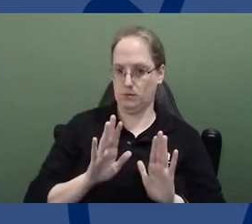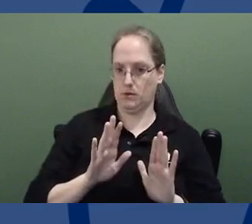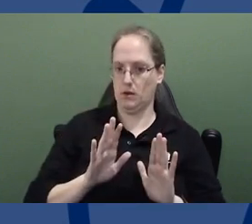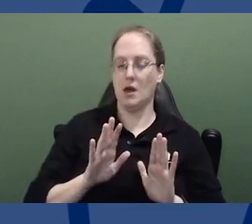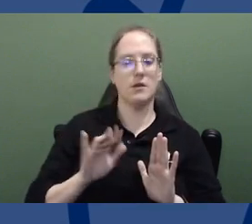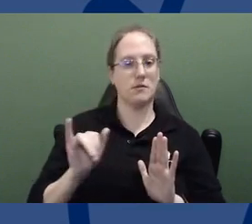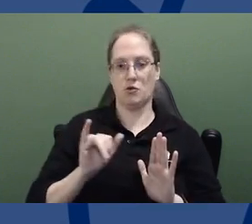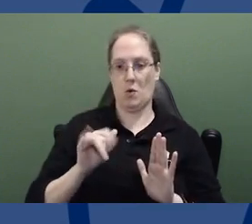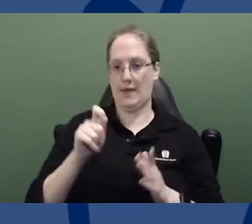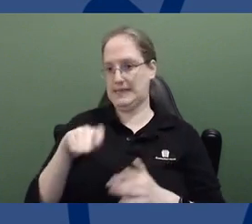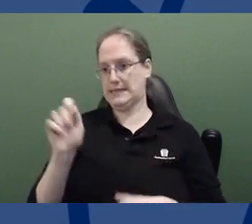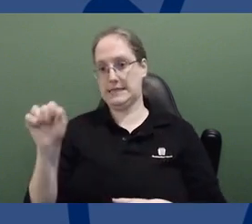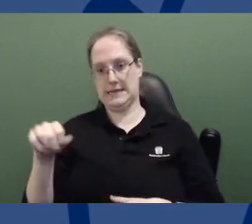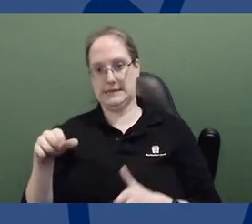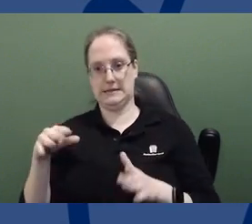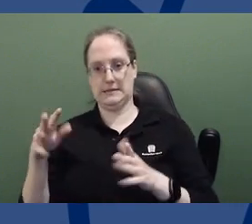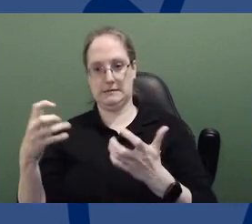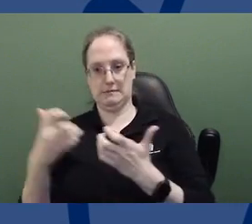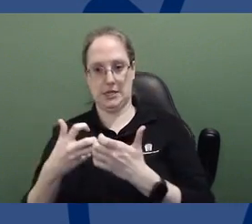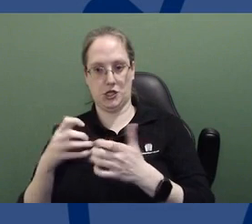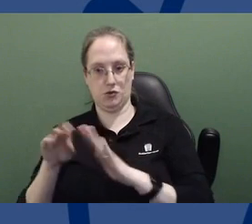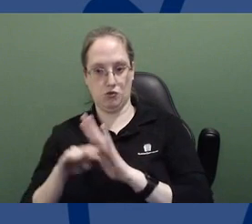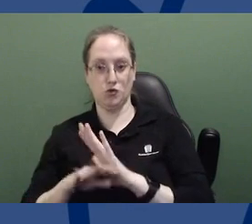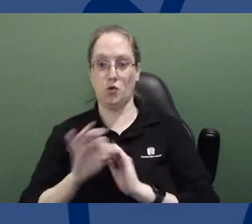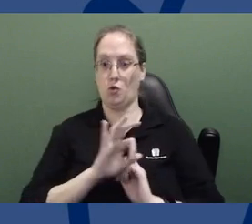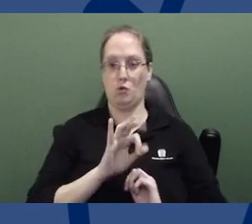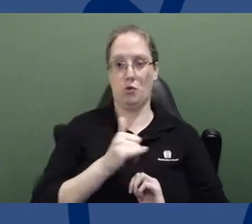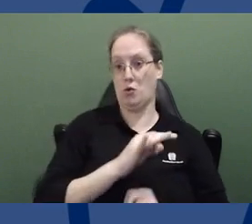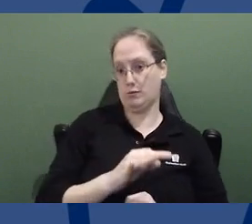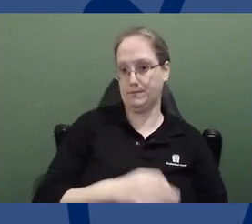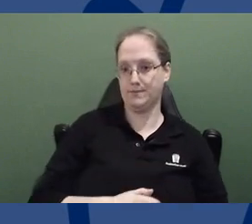the question then is for the business grant. So that's something we would have to take